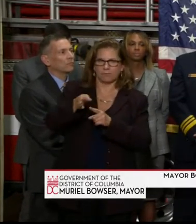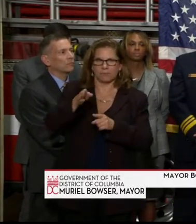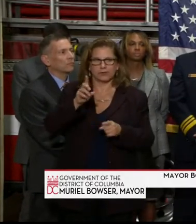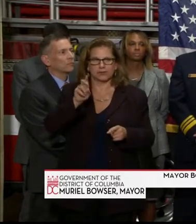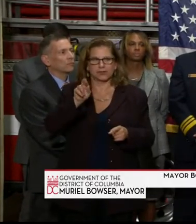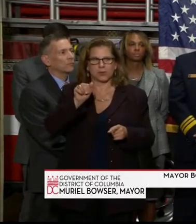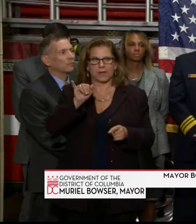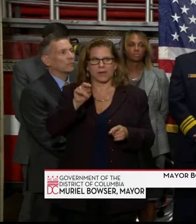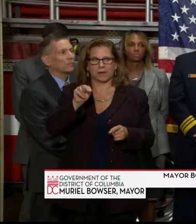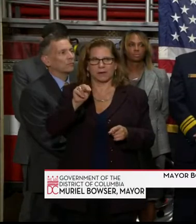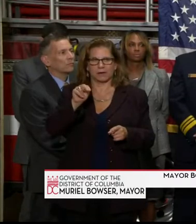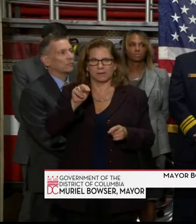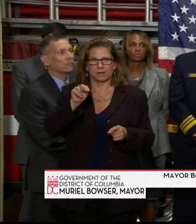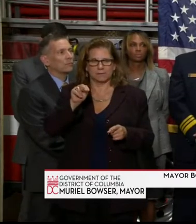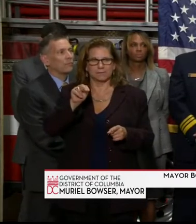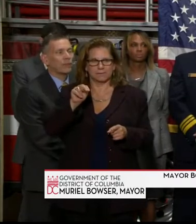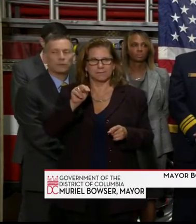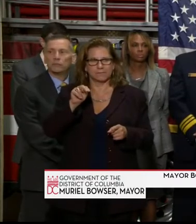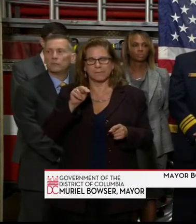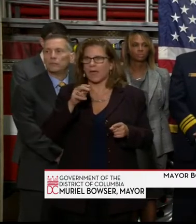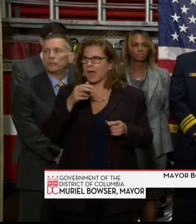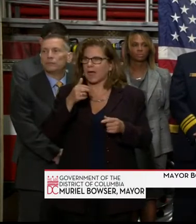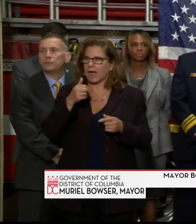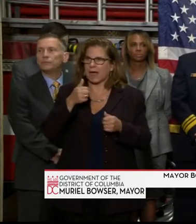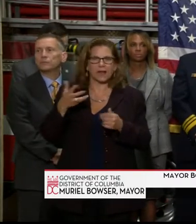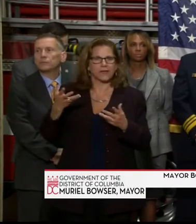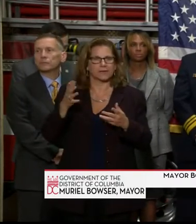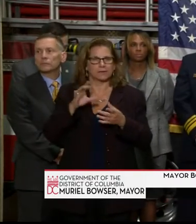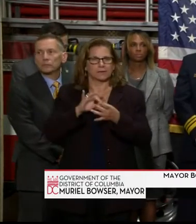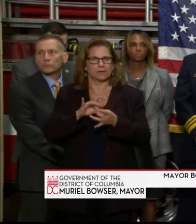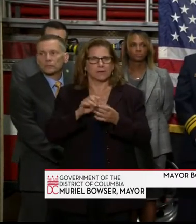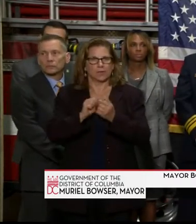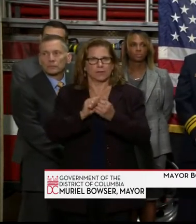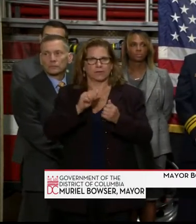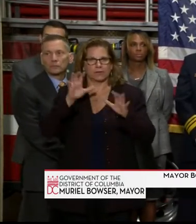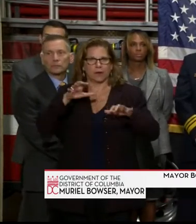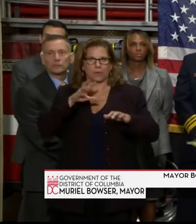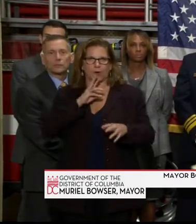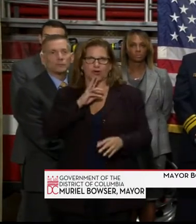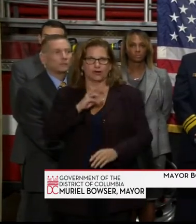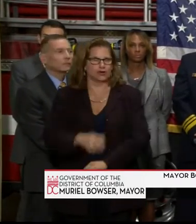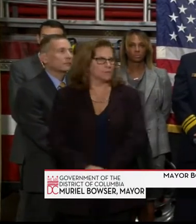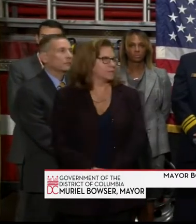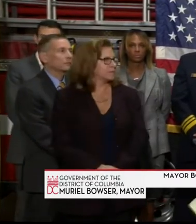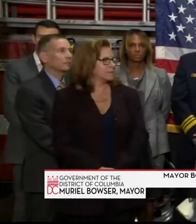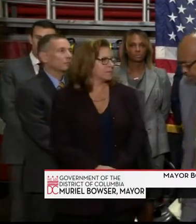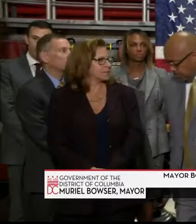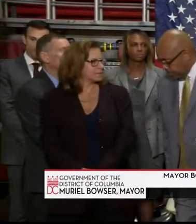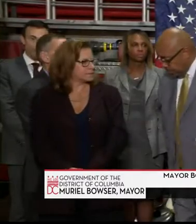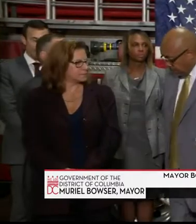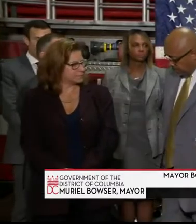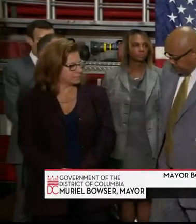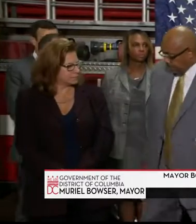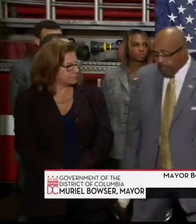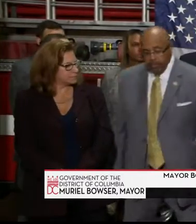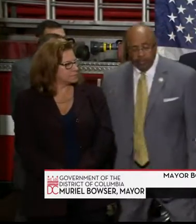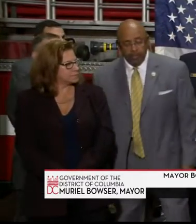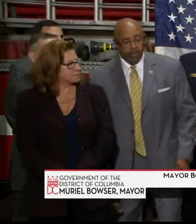THAT MAY COME ABOUT REGARDING STORMWATER WITHIN THE DISTRICT. I'M JUST GOING TO -- YES? >> MY QUESTION IS NATIONAL PARK